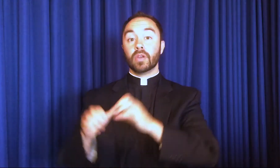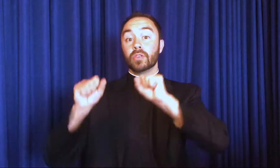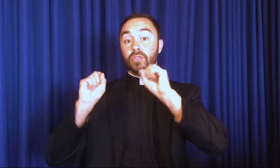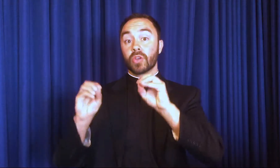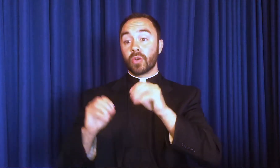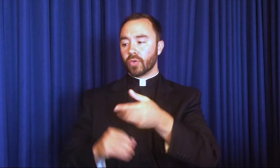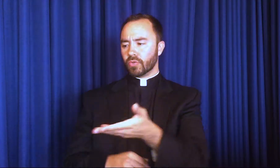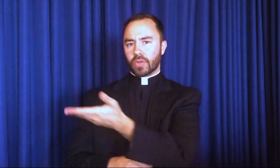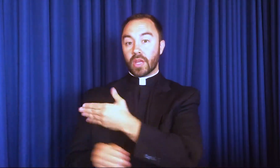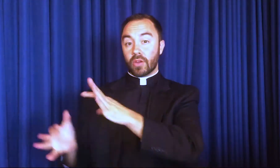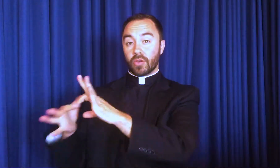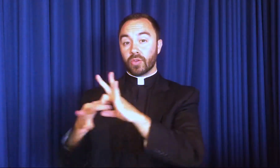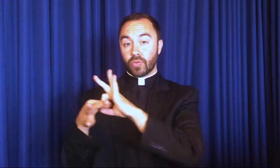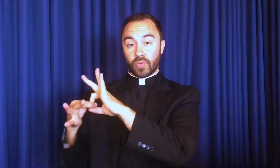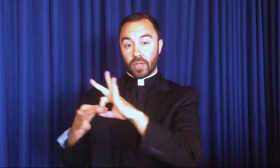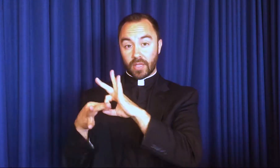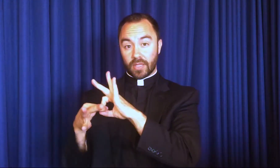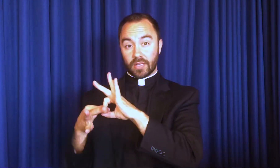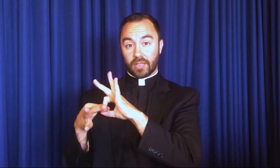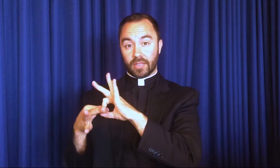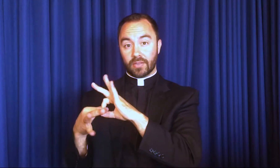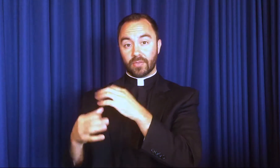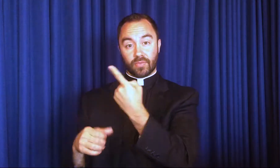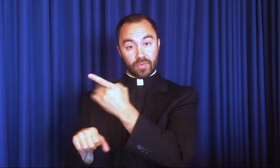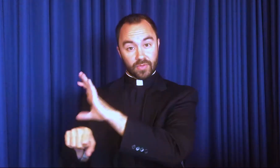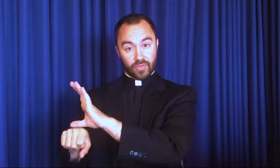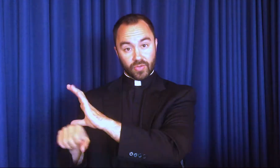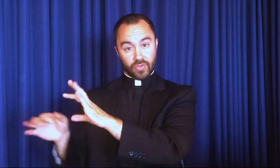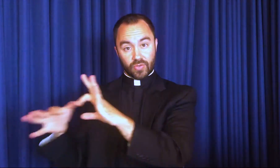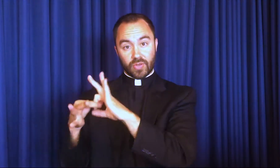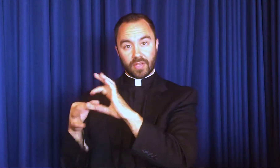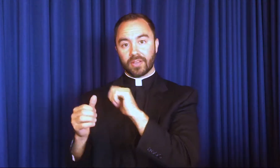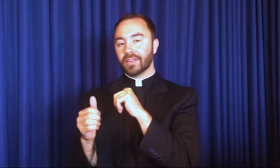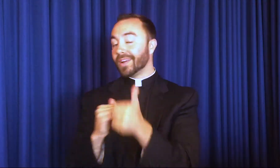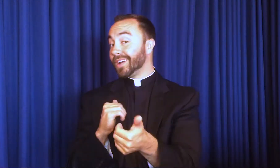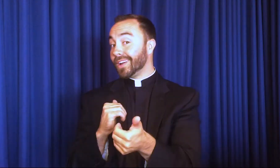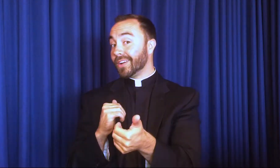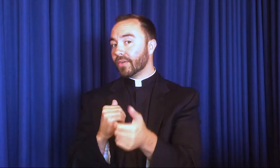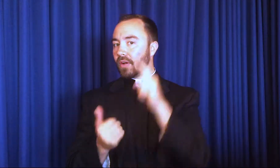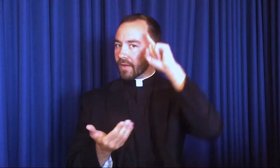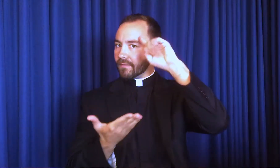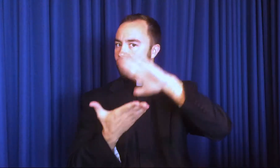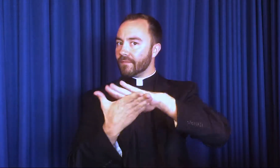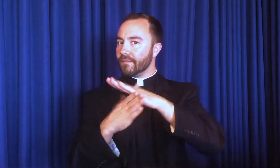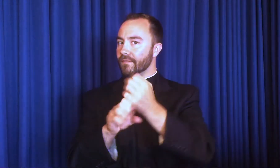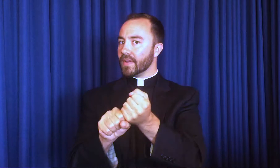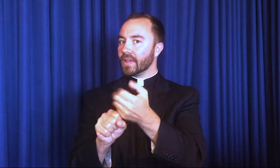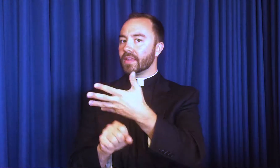and there's only one so that begs the question - what makes someone a member